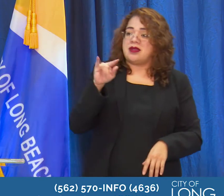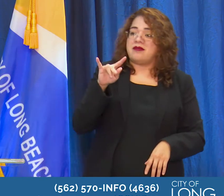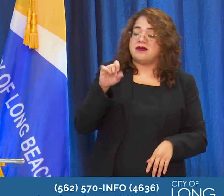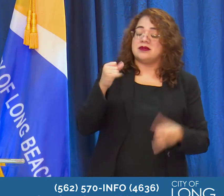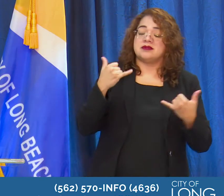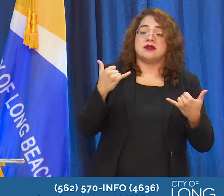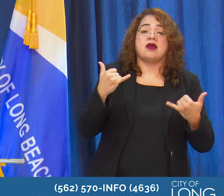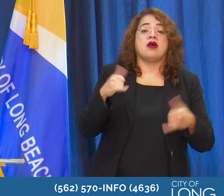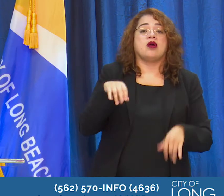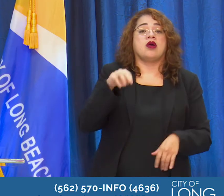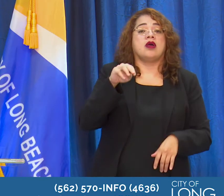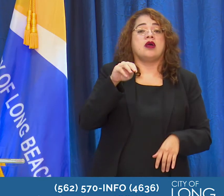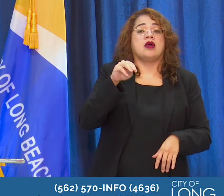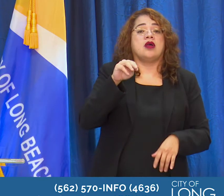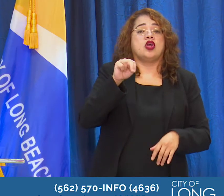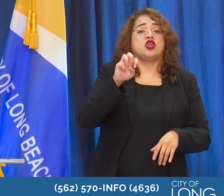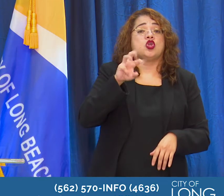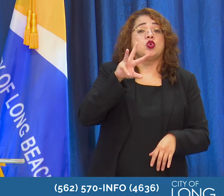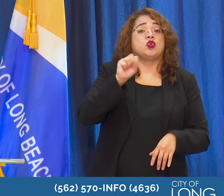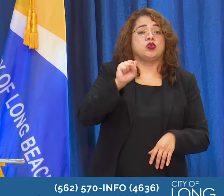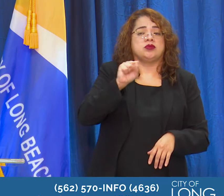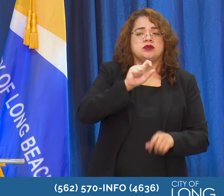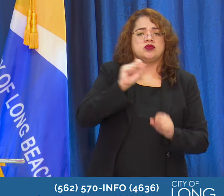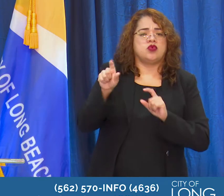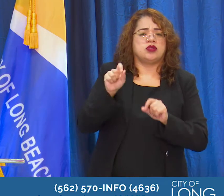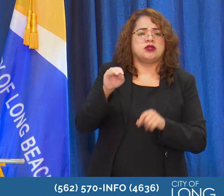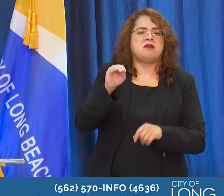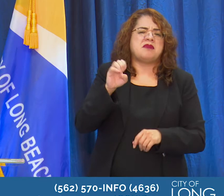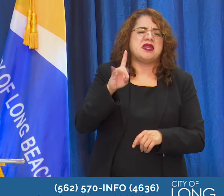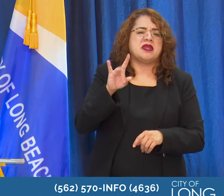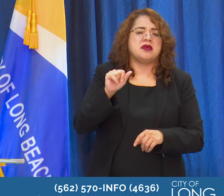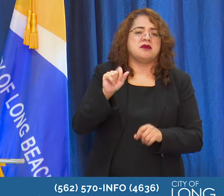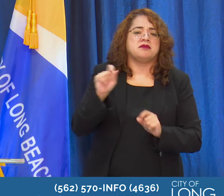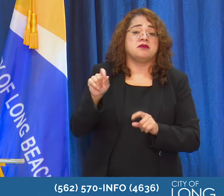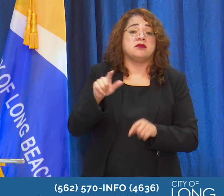First question comes from Valerie at the Long Beach Post. Go ahead, Valerie.